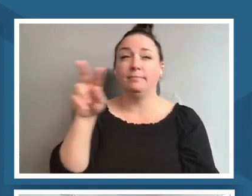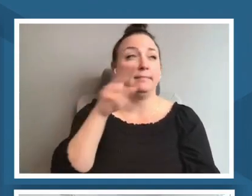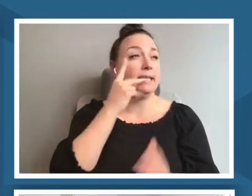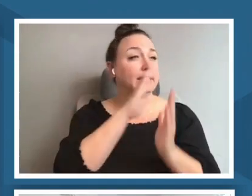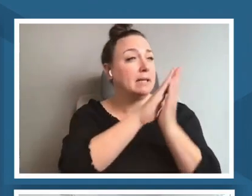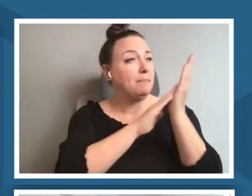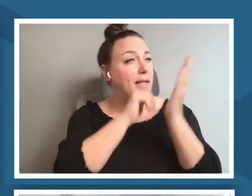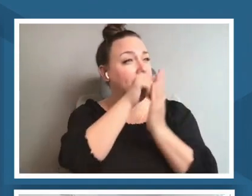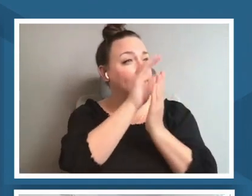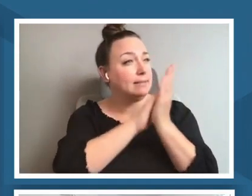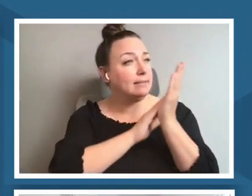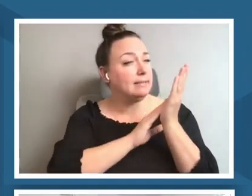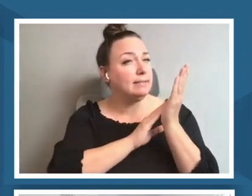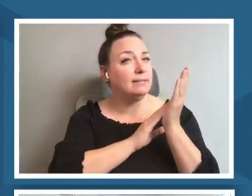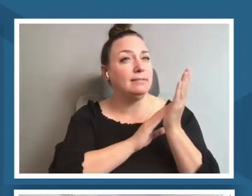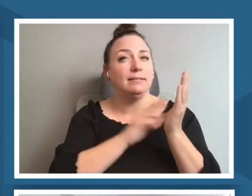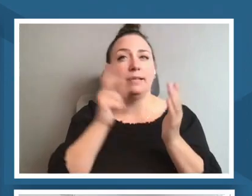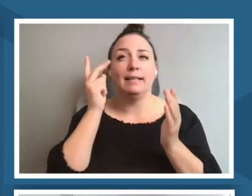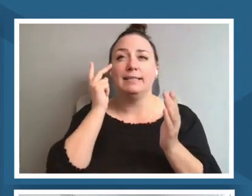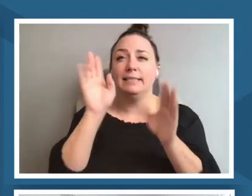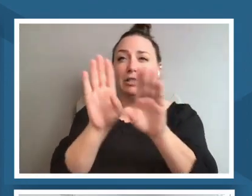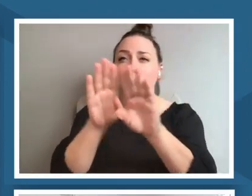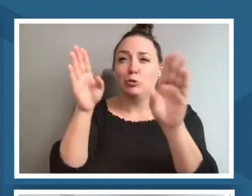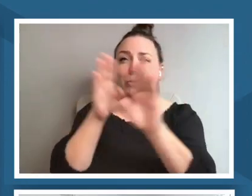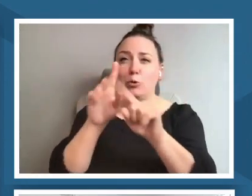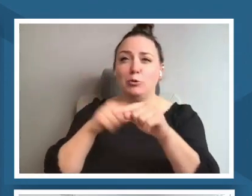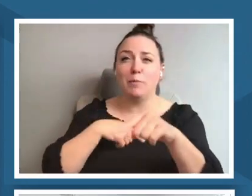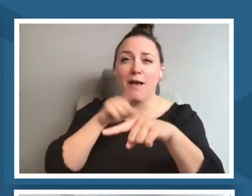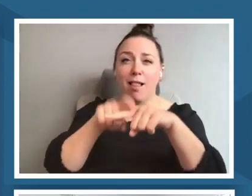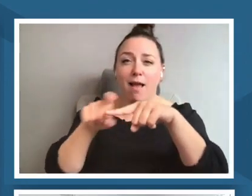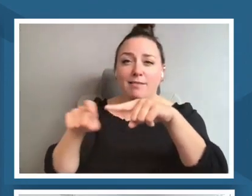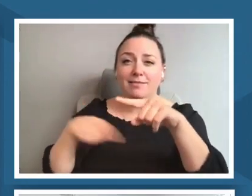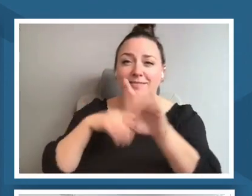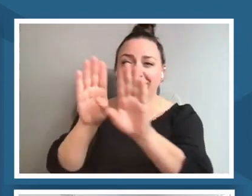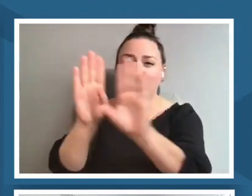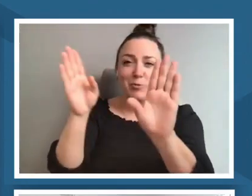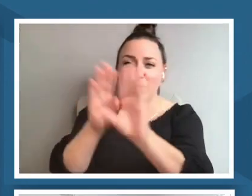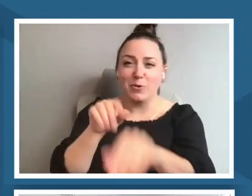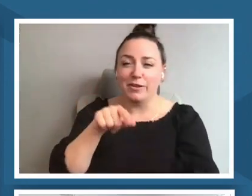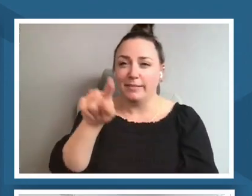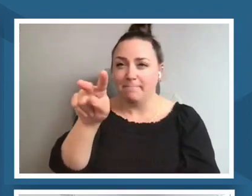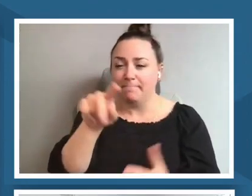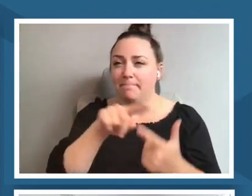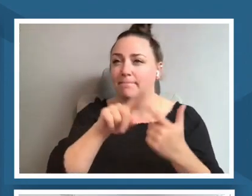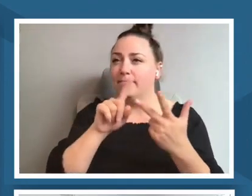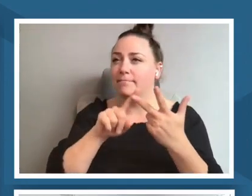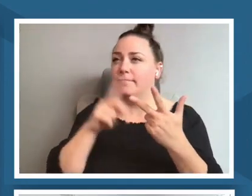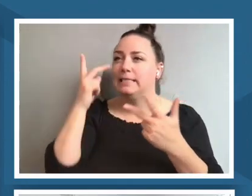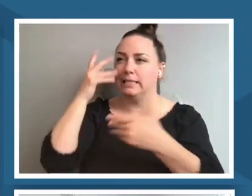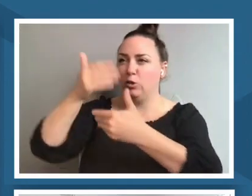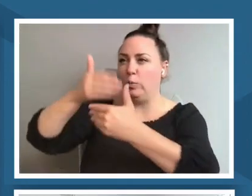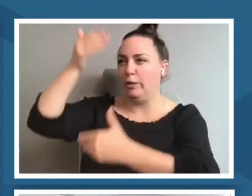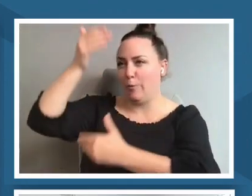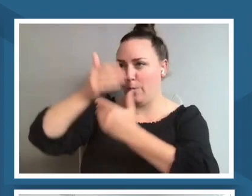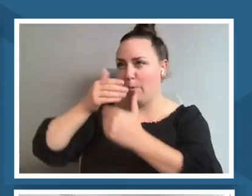i see the door to my closet